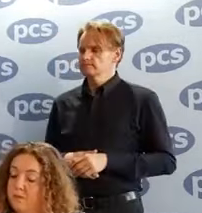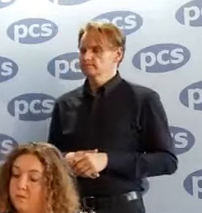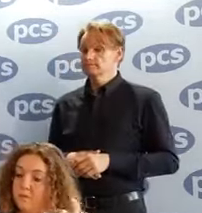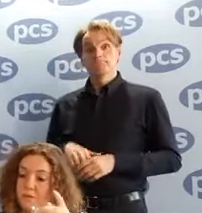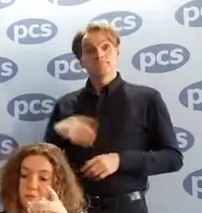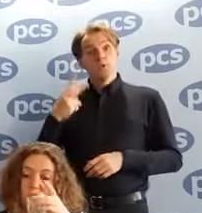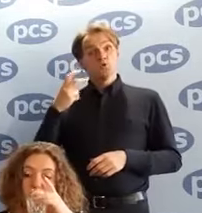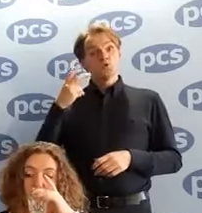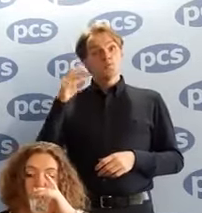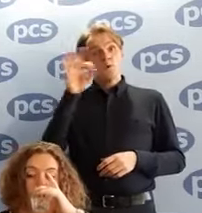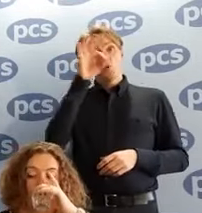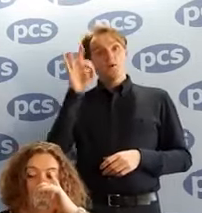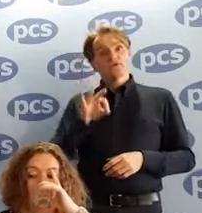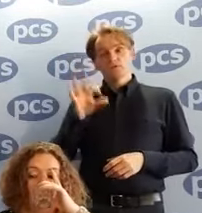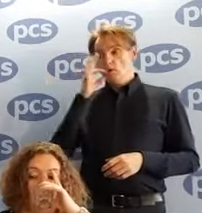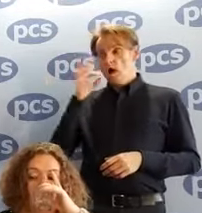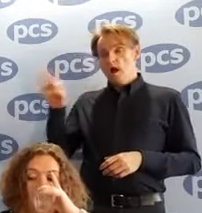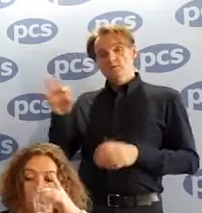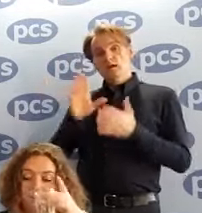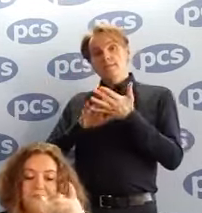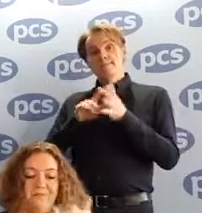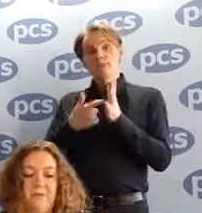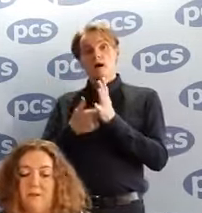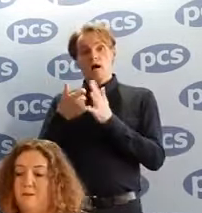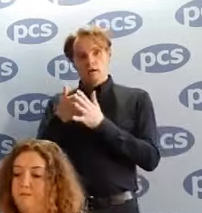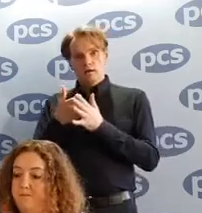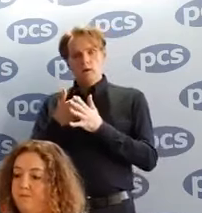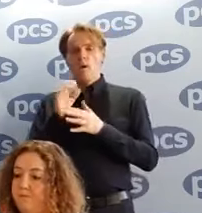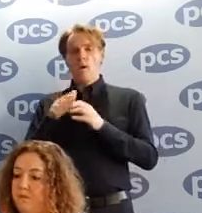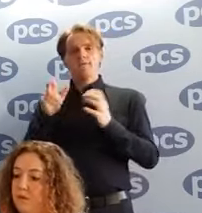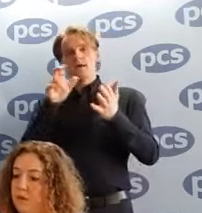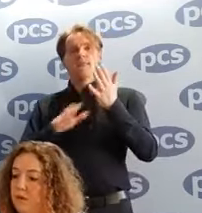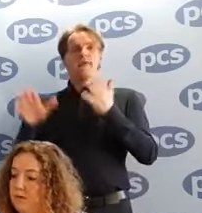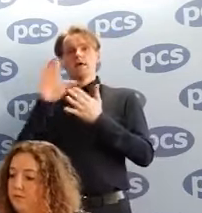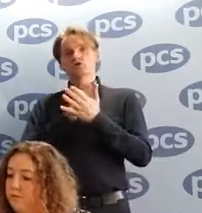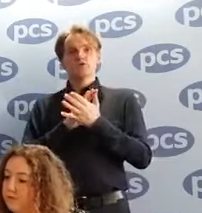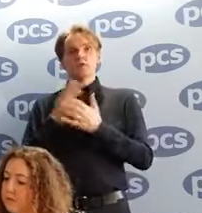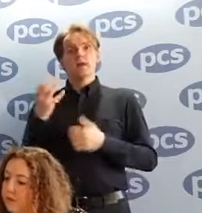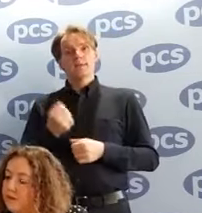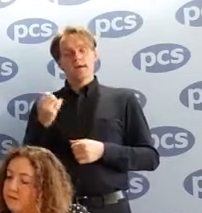national pay and then perhaps move towards our ending part, our ending third